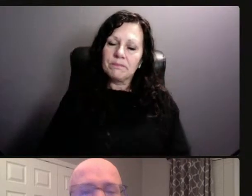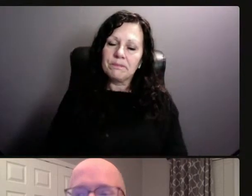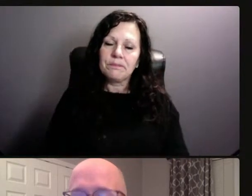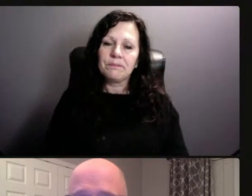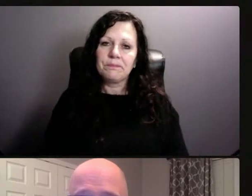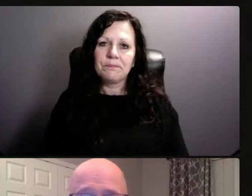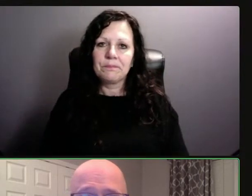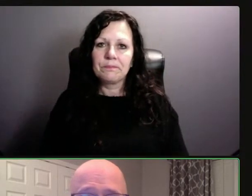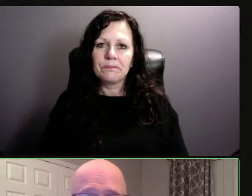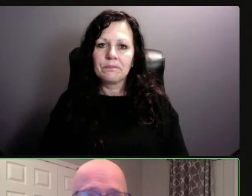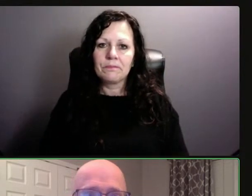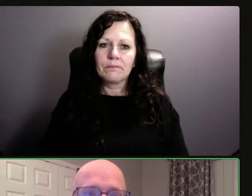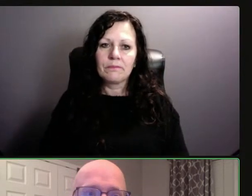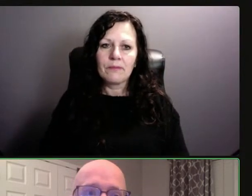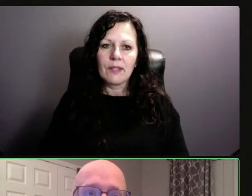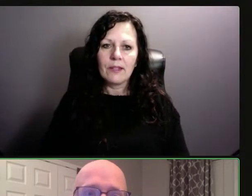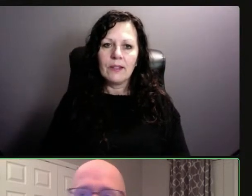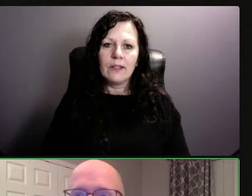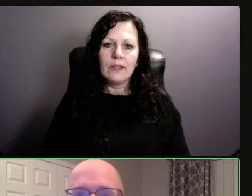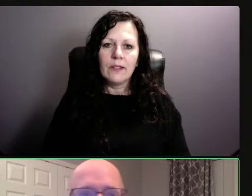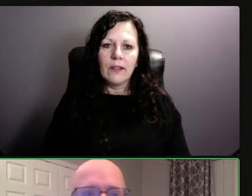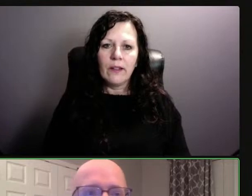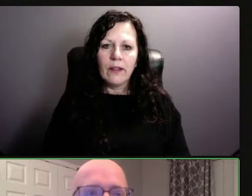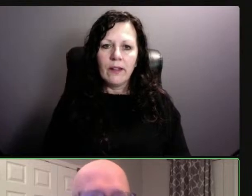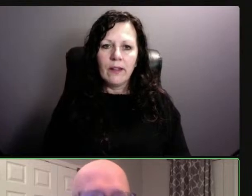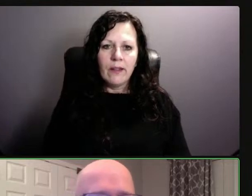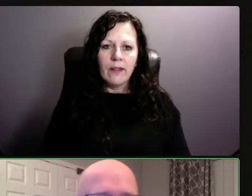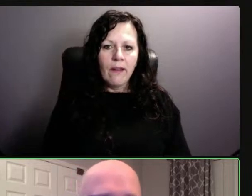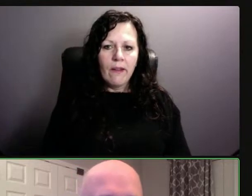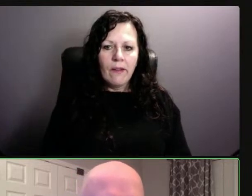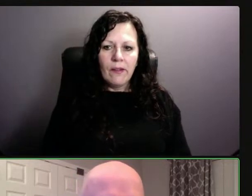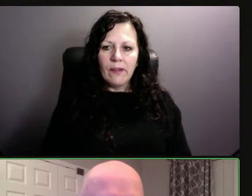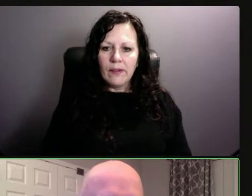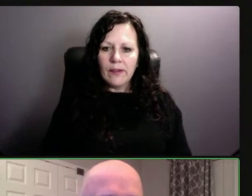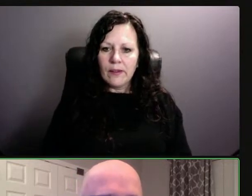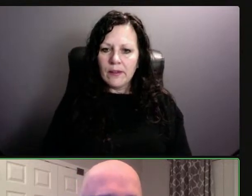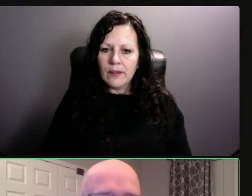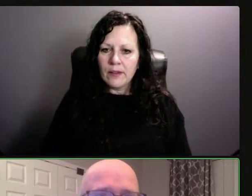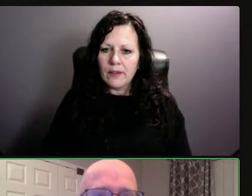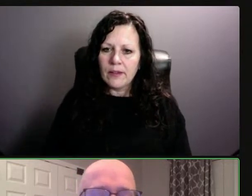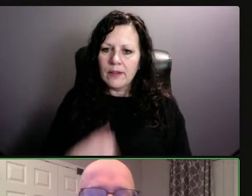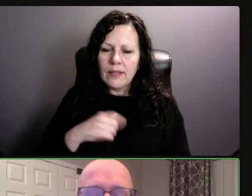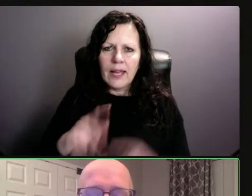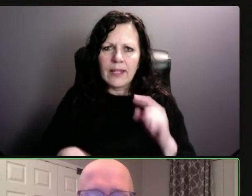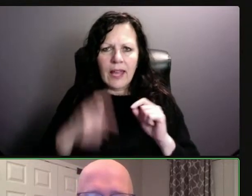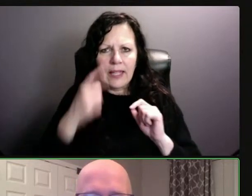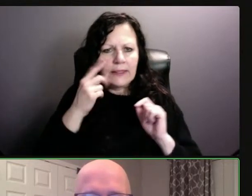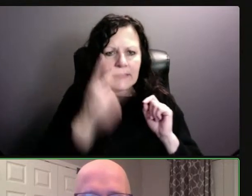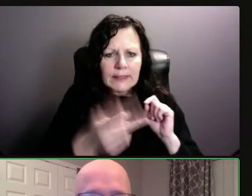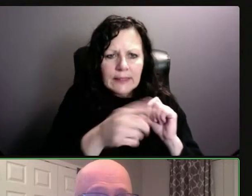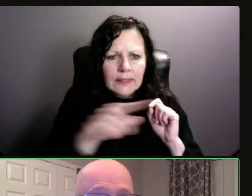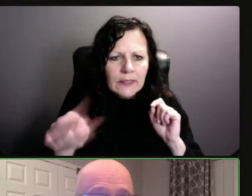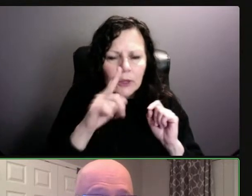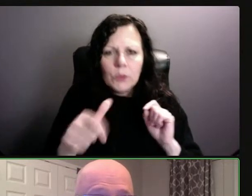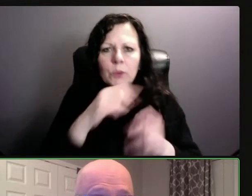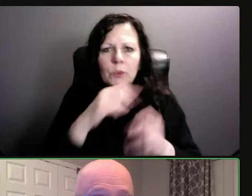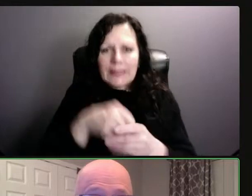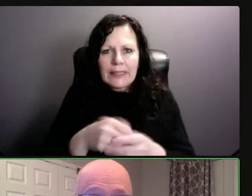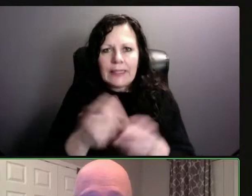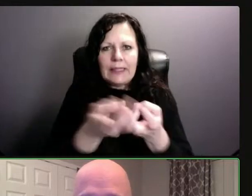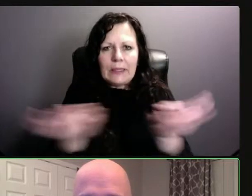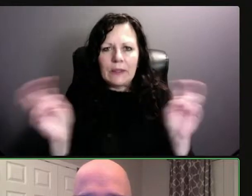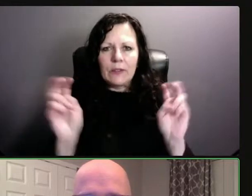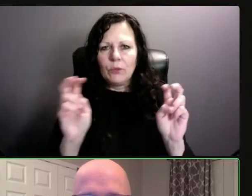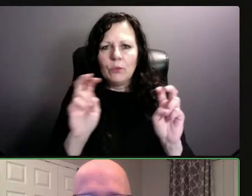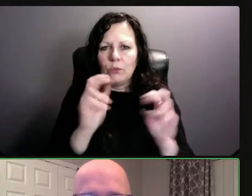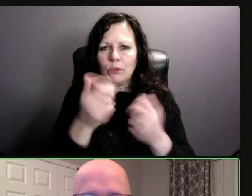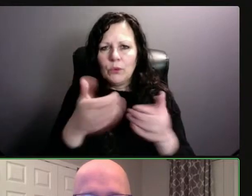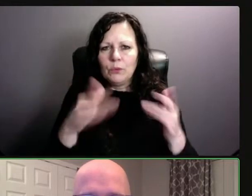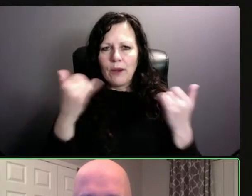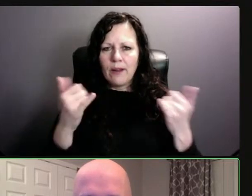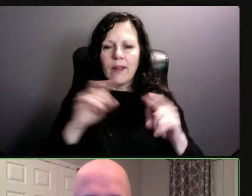BECAUSE THOSE ARE MY THOUGHTS